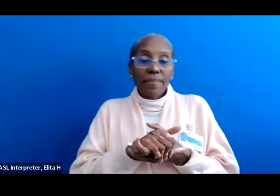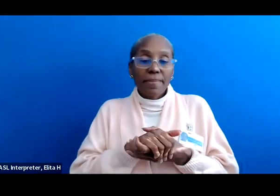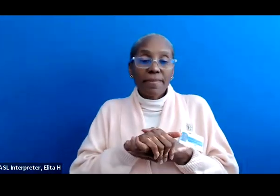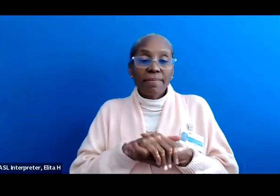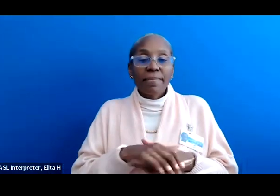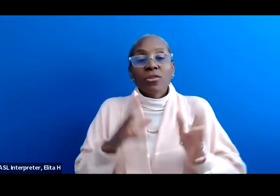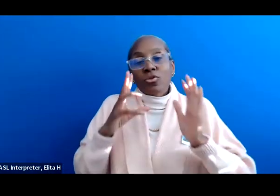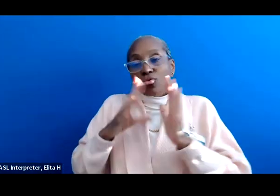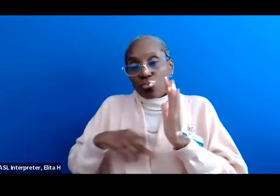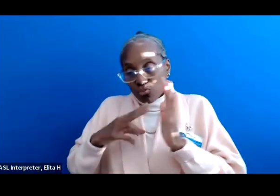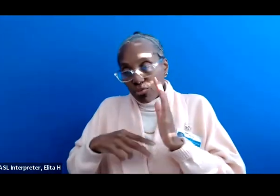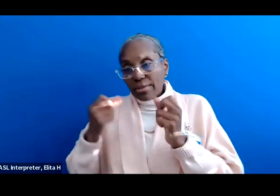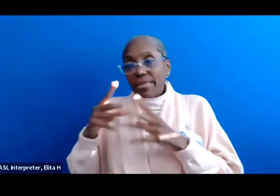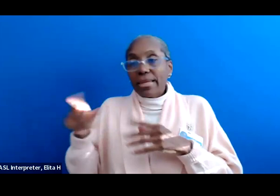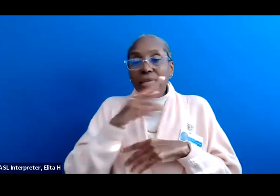There's a lot of companies that are coming out with them.